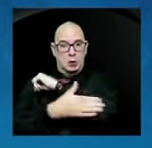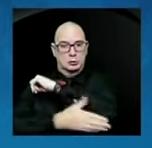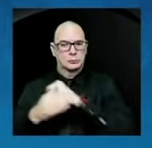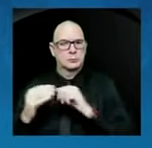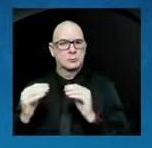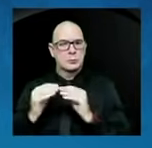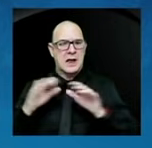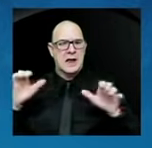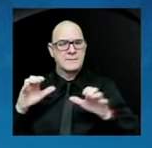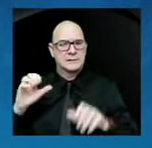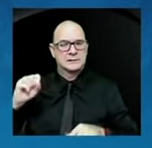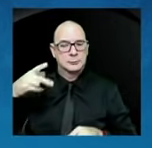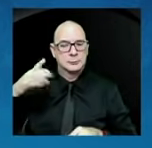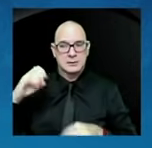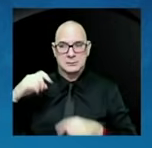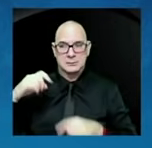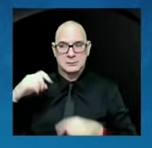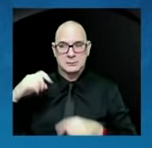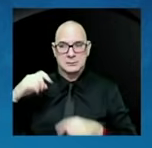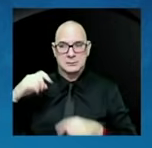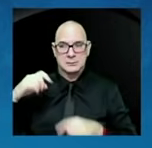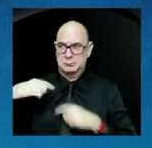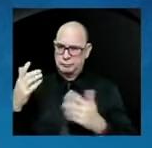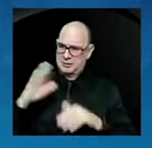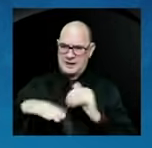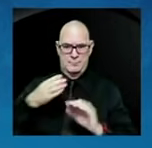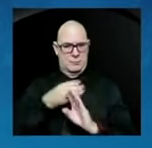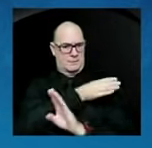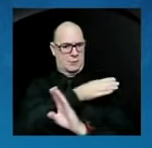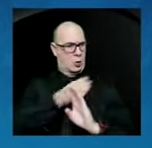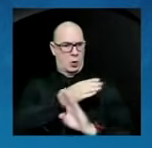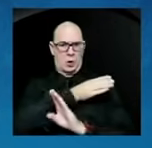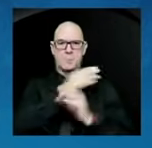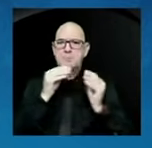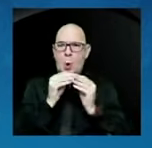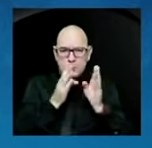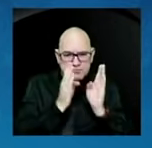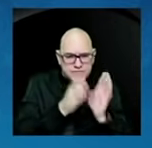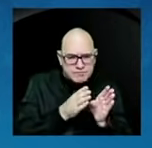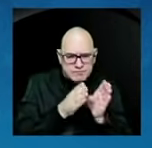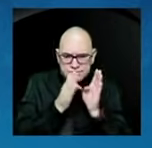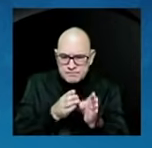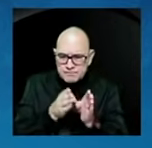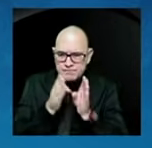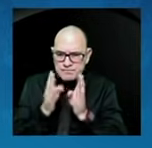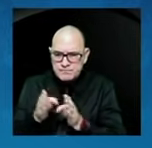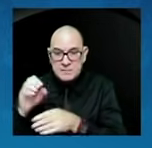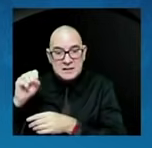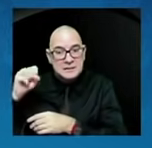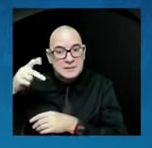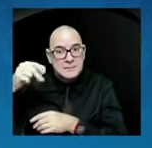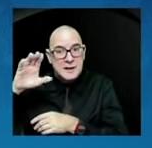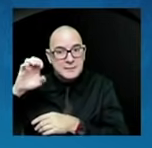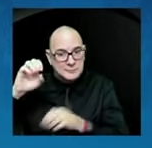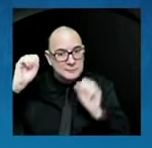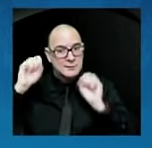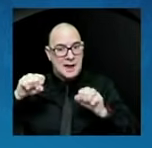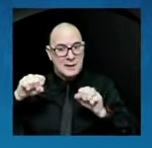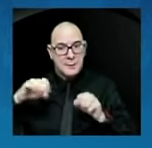MORE ACTIVE IN SPACE THAN EVERIS BEFORE AND THERE ARE MORE WAYS